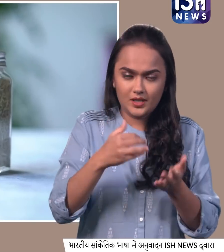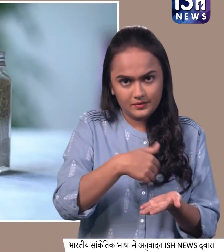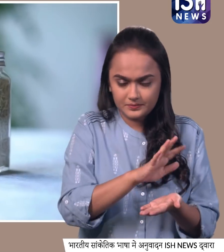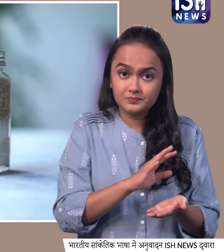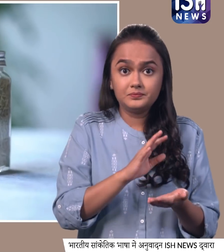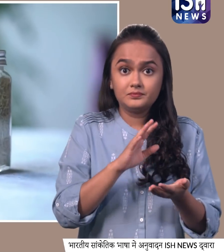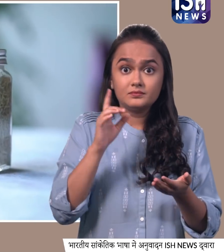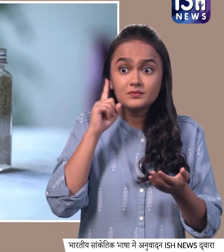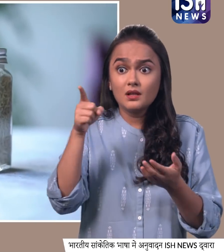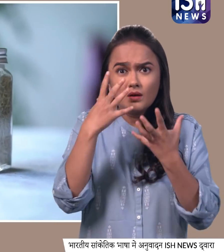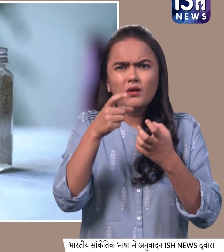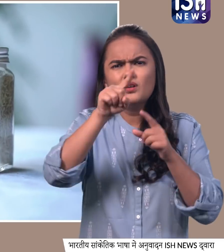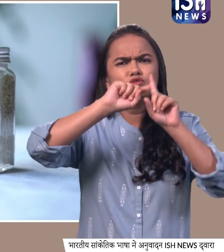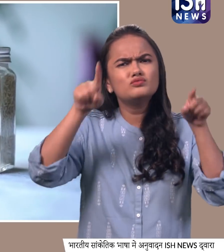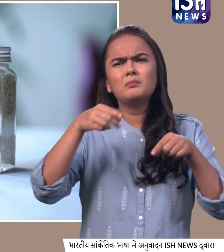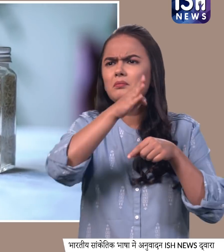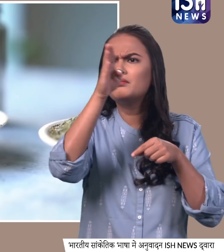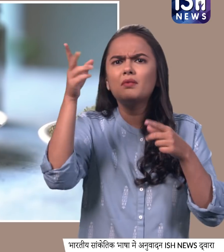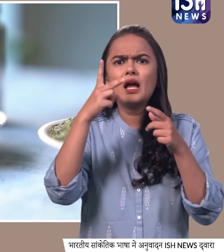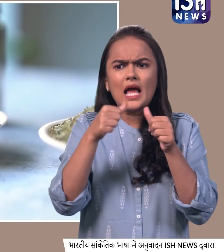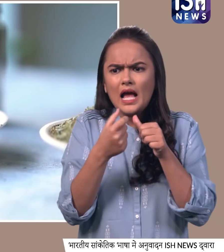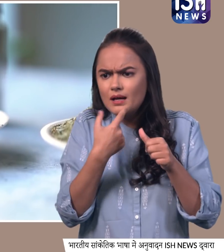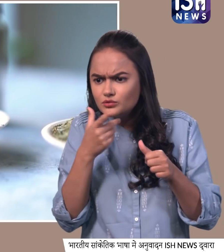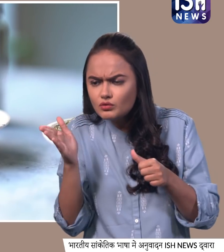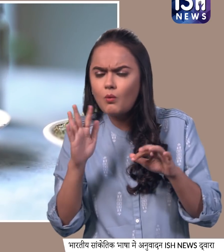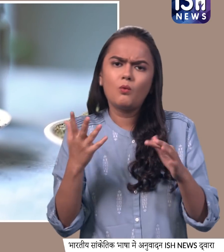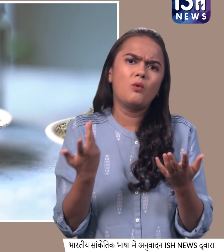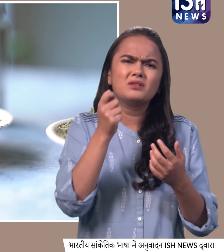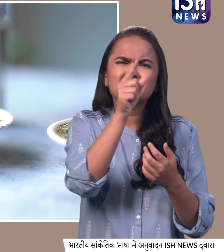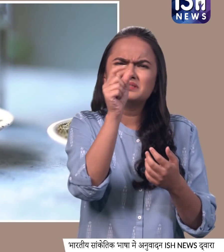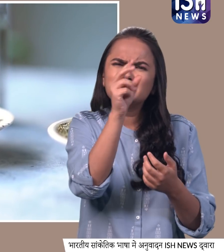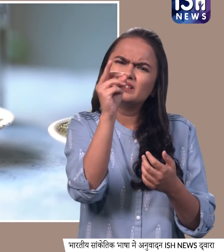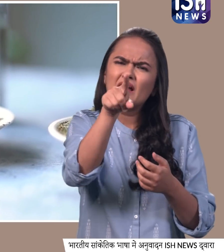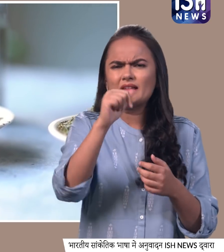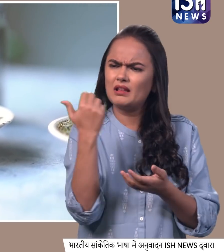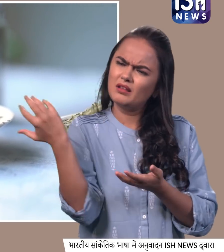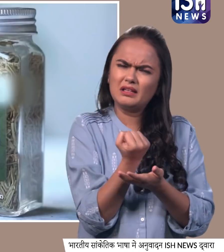You can easily buy dry rosemary leaves from Amazon for Rs. 100-200